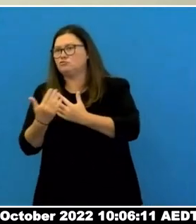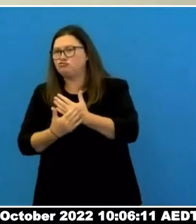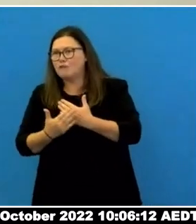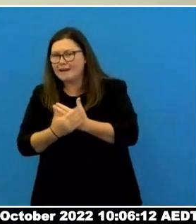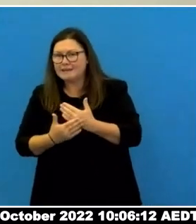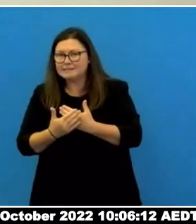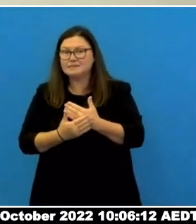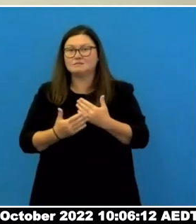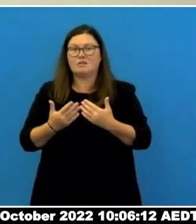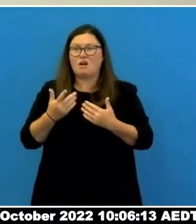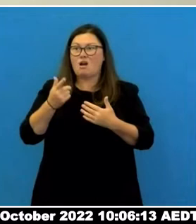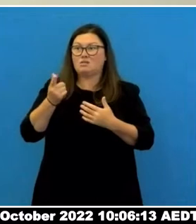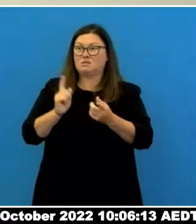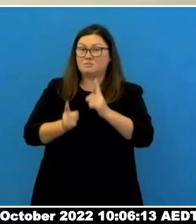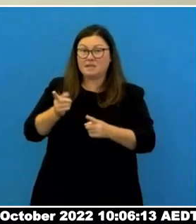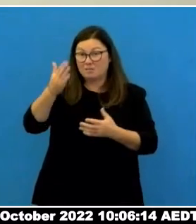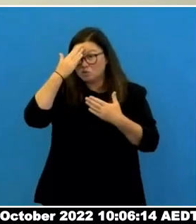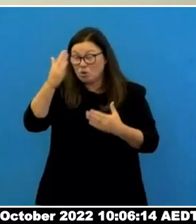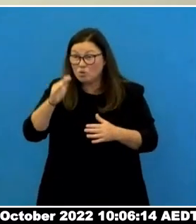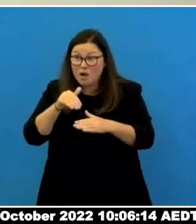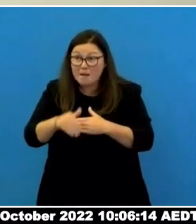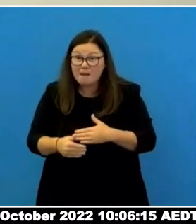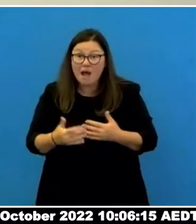and migrant refugee and asylum seekers backgrounds.